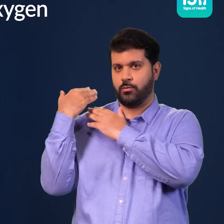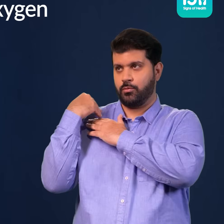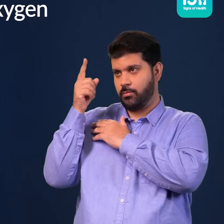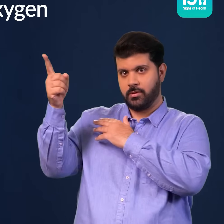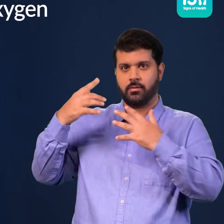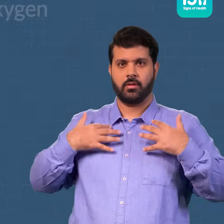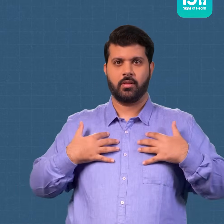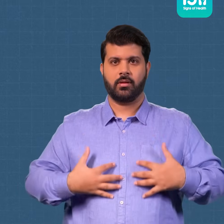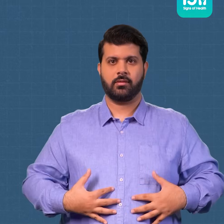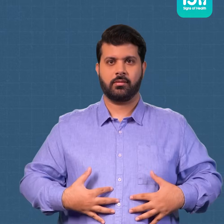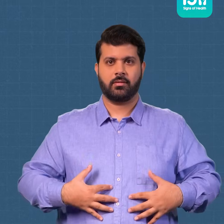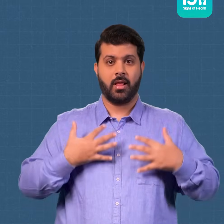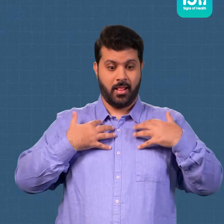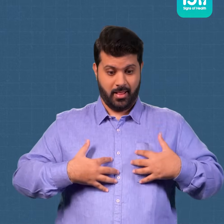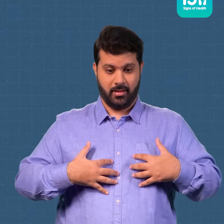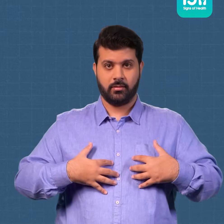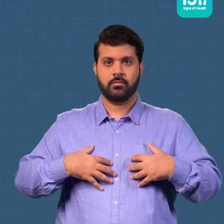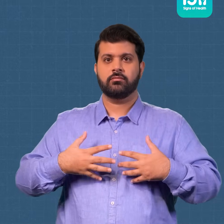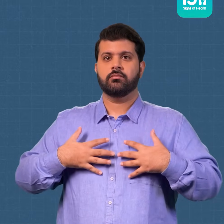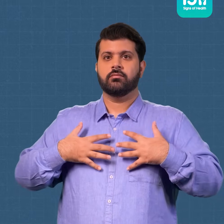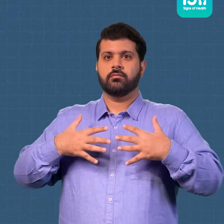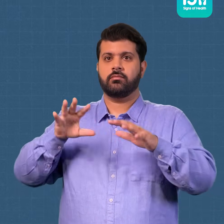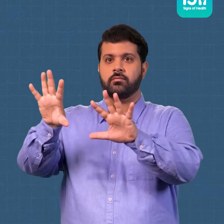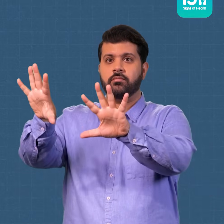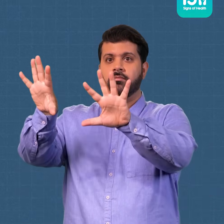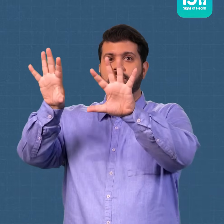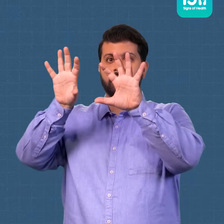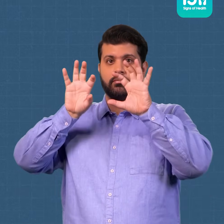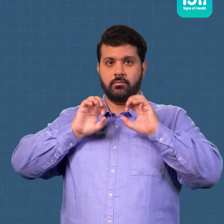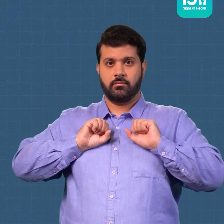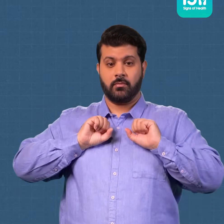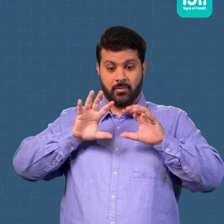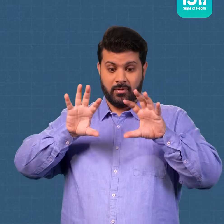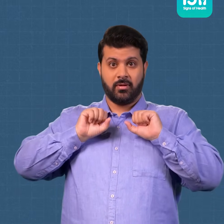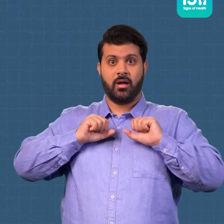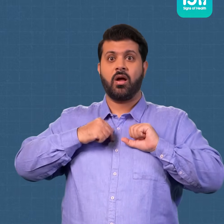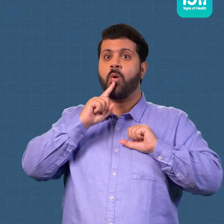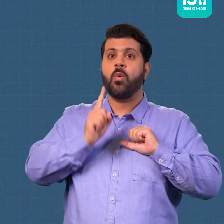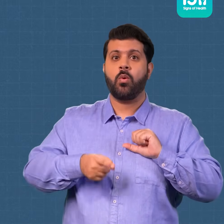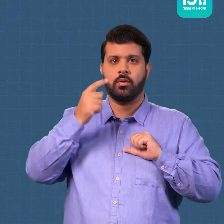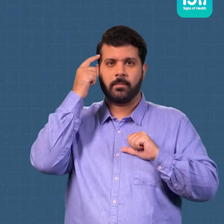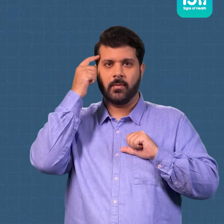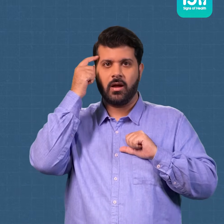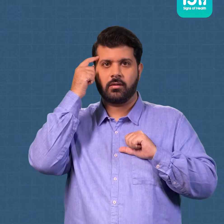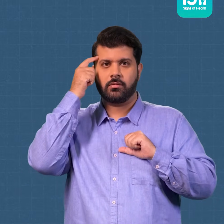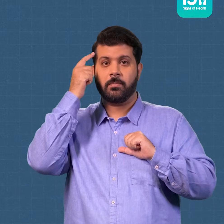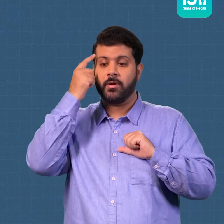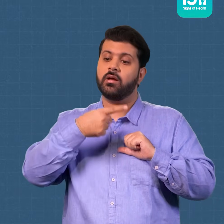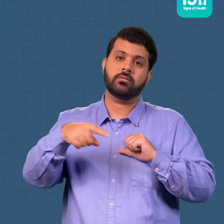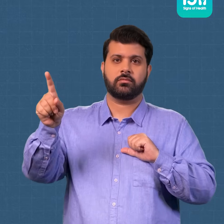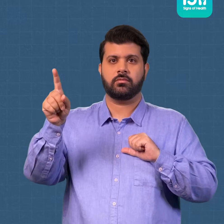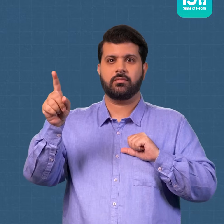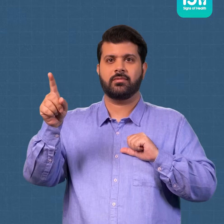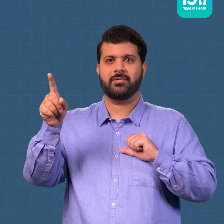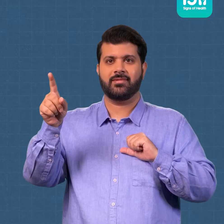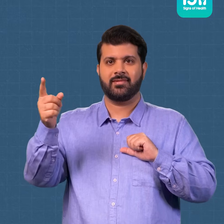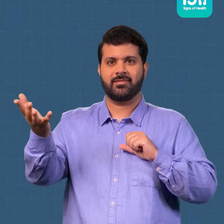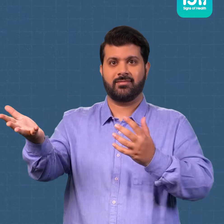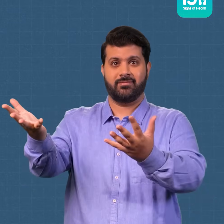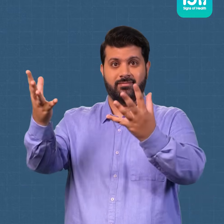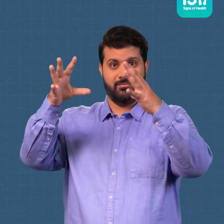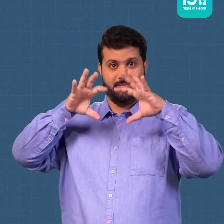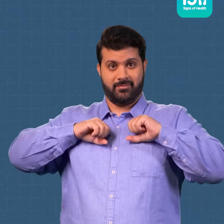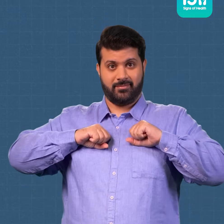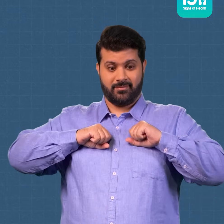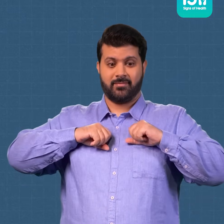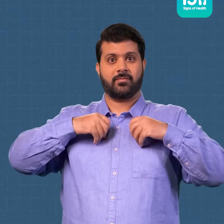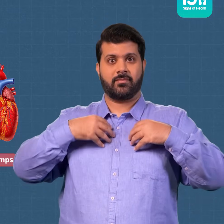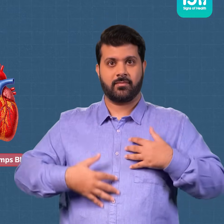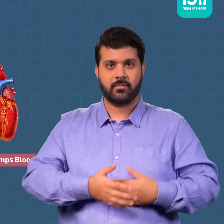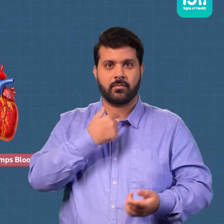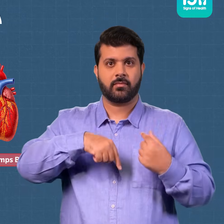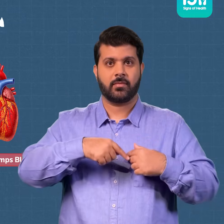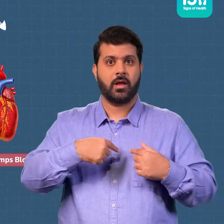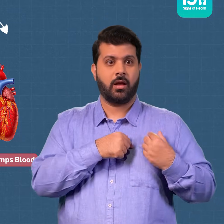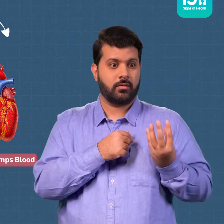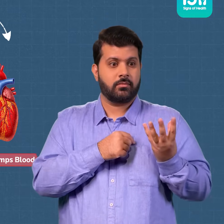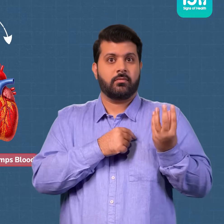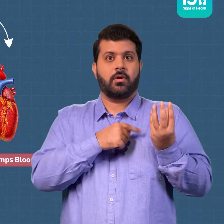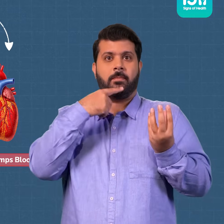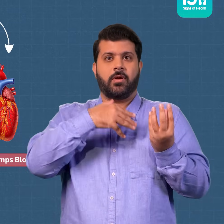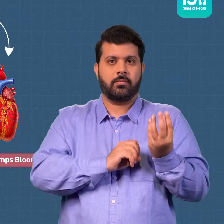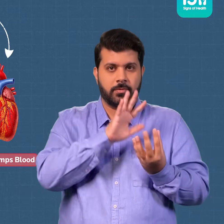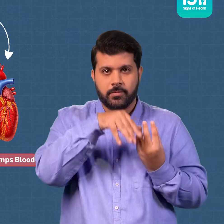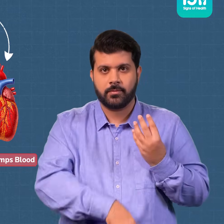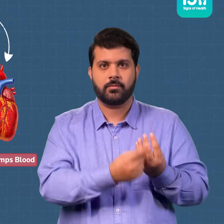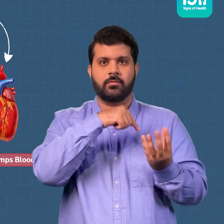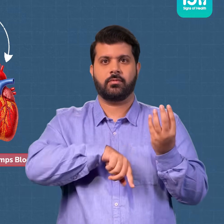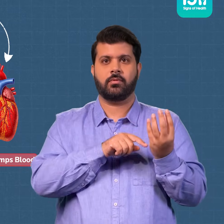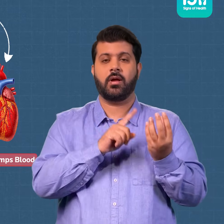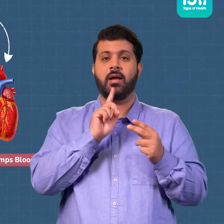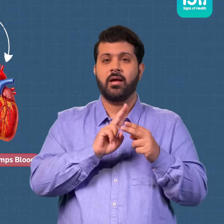The lungs take in oxygen, guided by the brain, and this helps the heart pump blood.